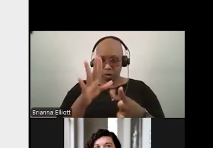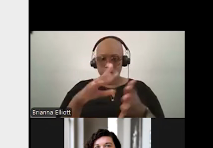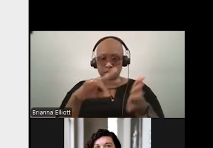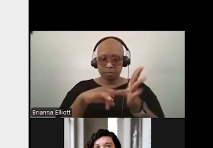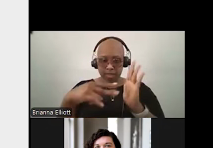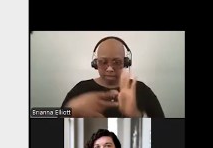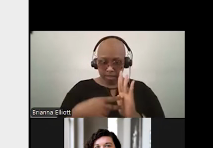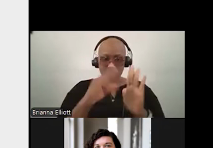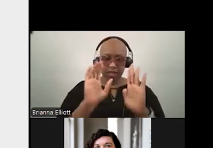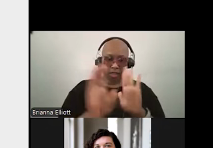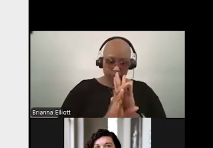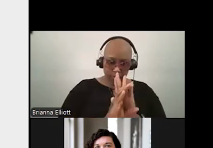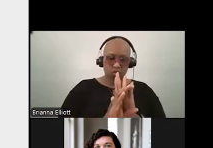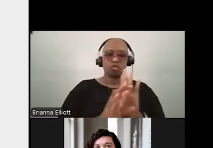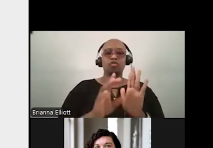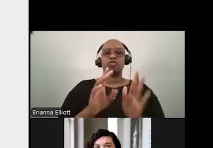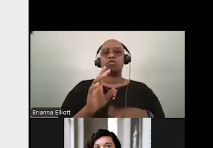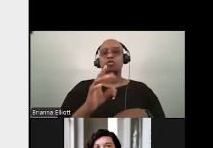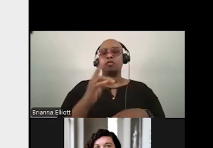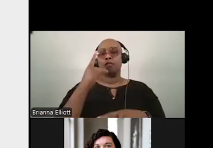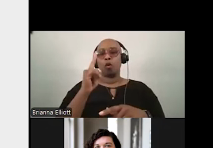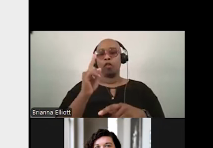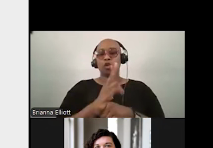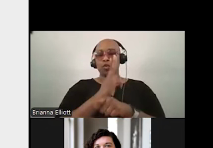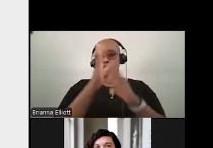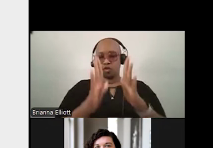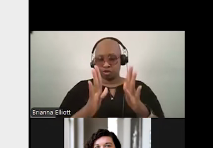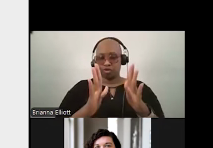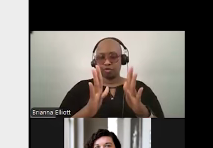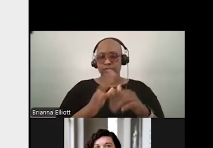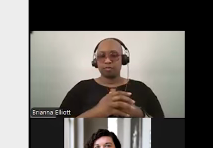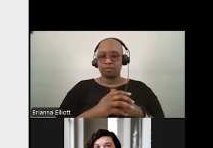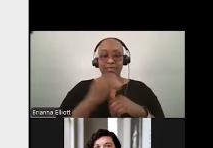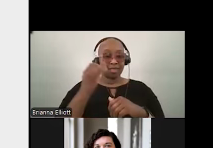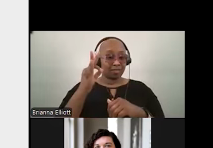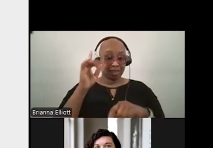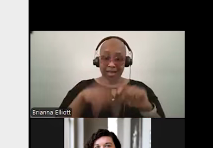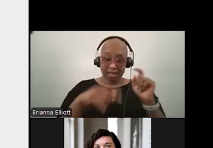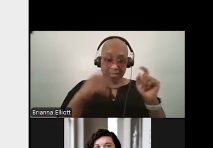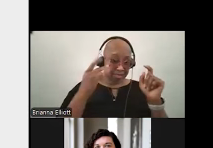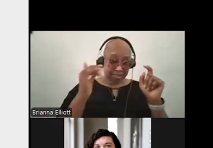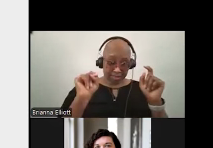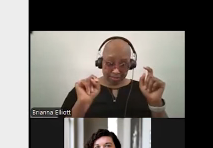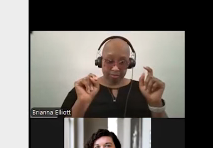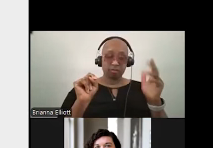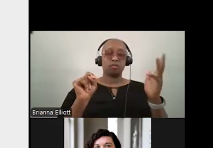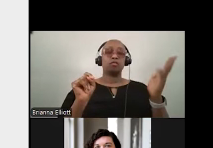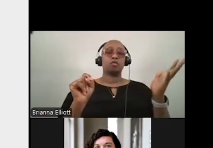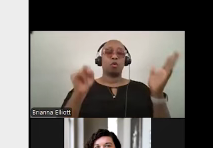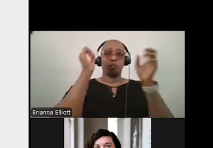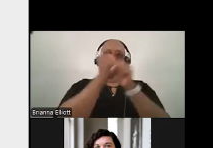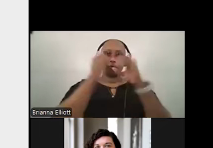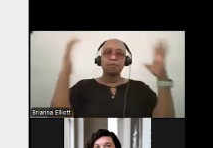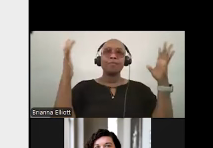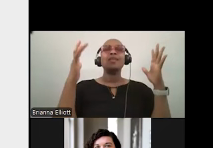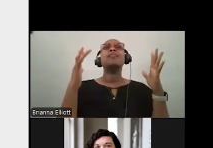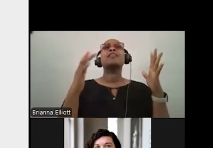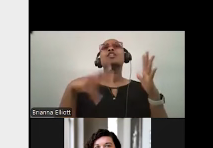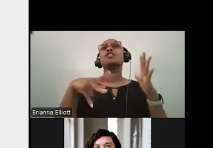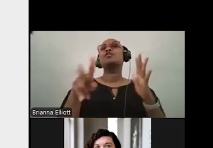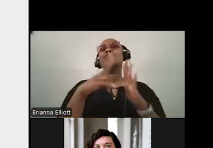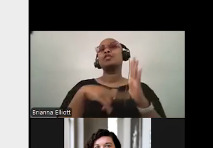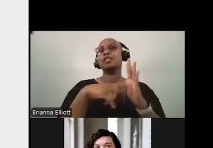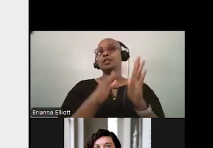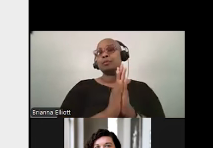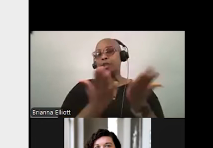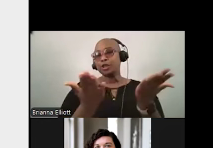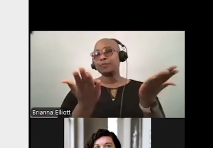of the image. So, imagine that you are reading a book and you're reading along and the book says,